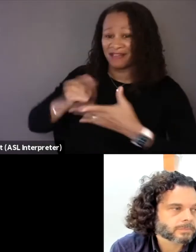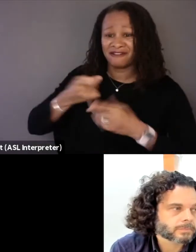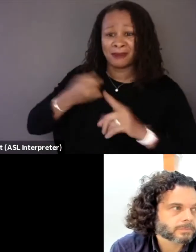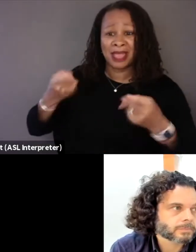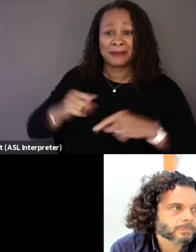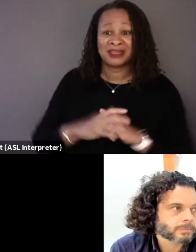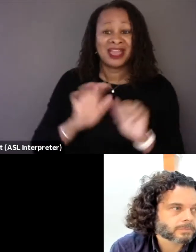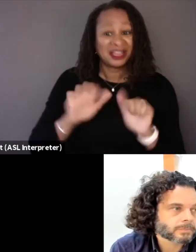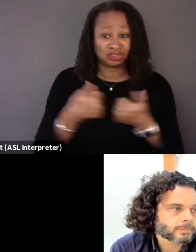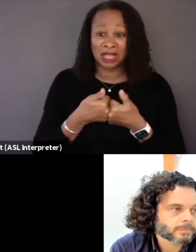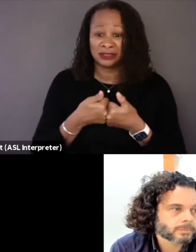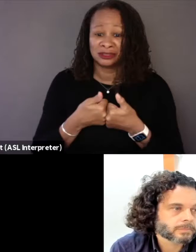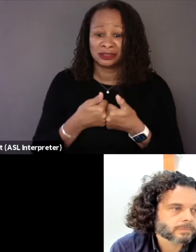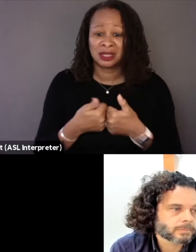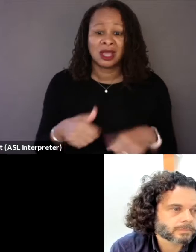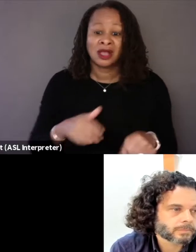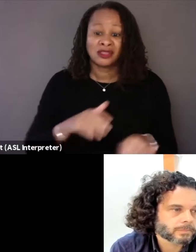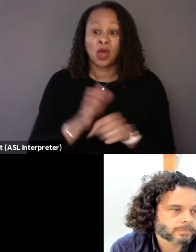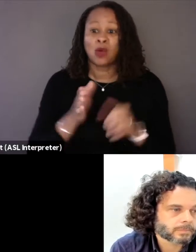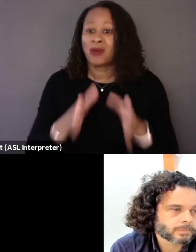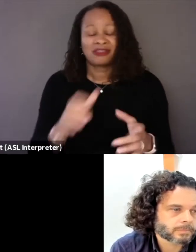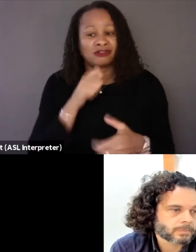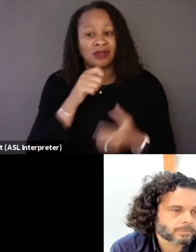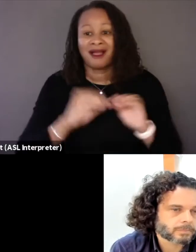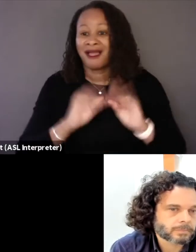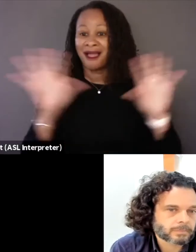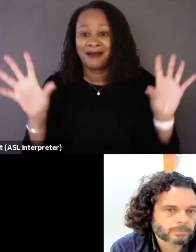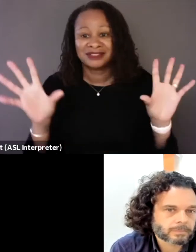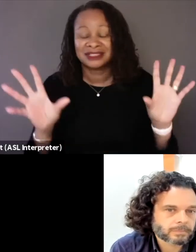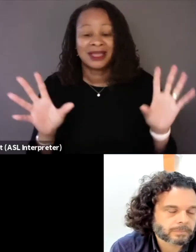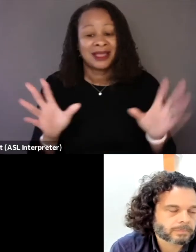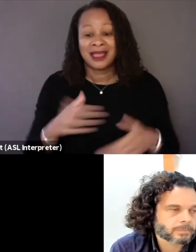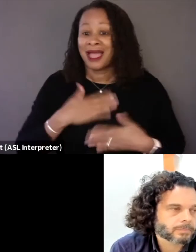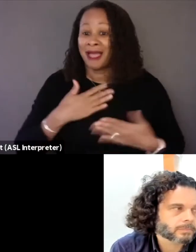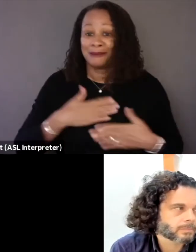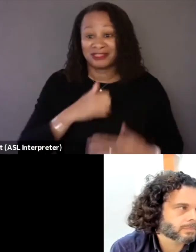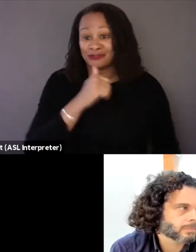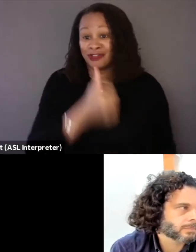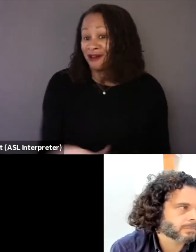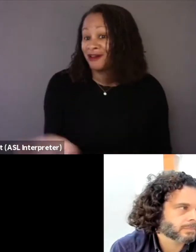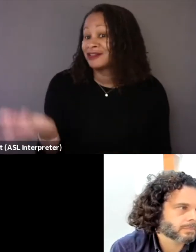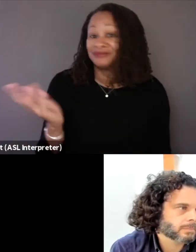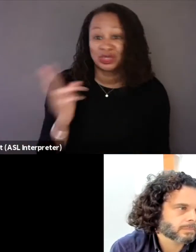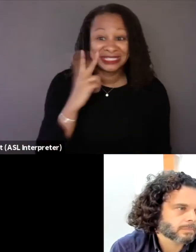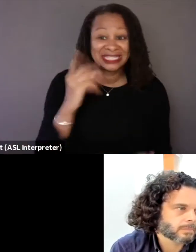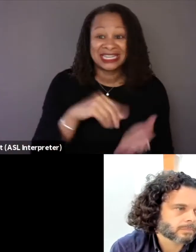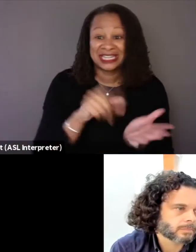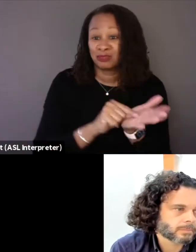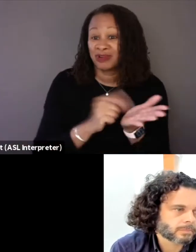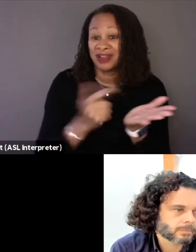They're obviously not very happy about this and you can see it in the press that they're not, but we stand behind it.